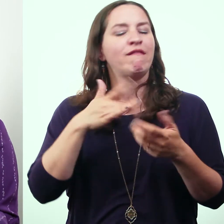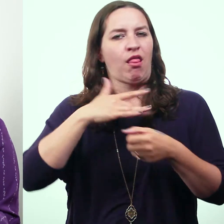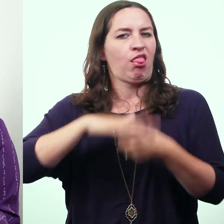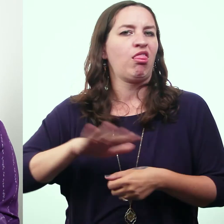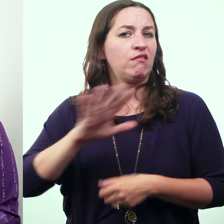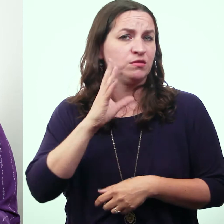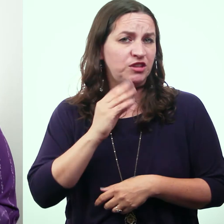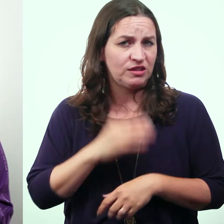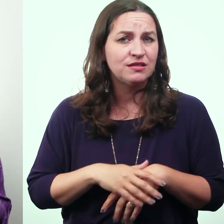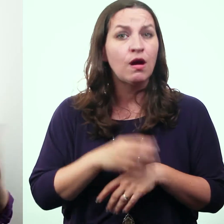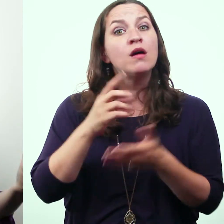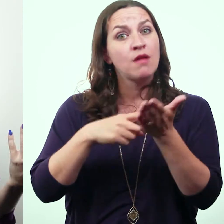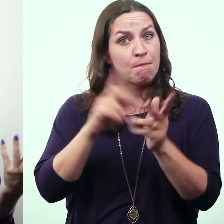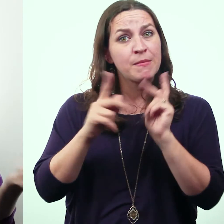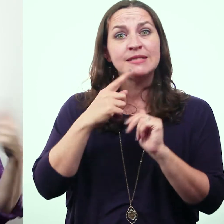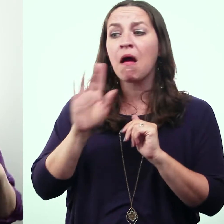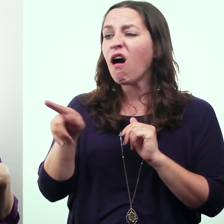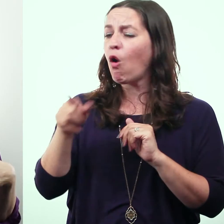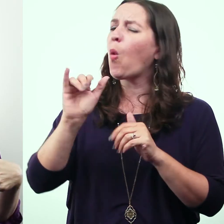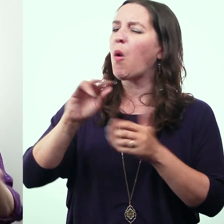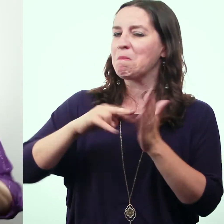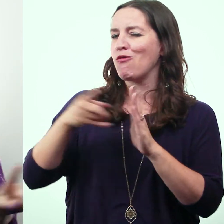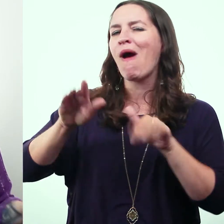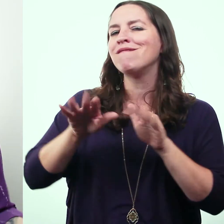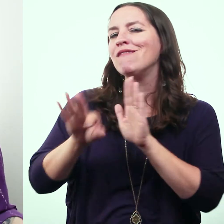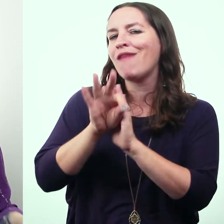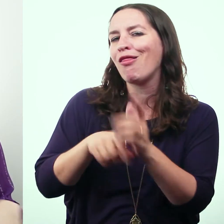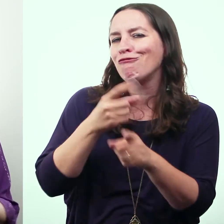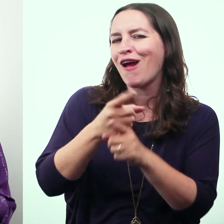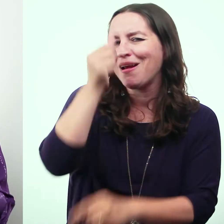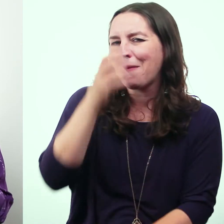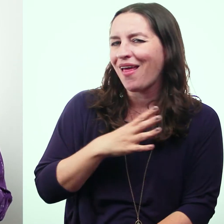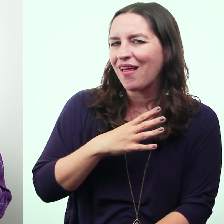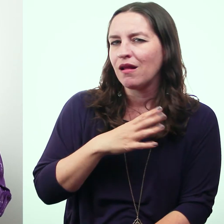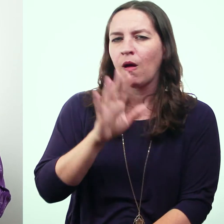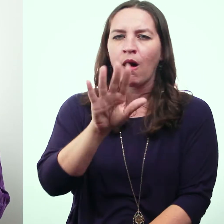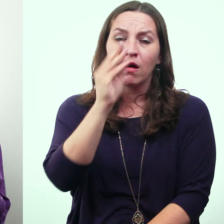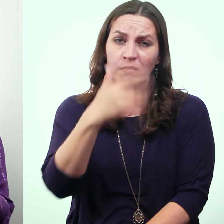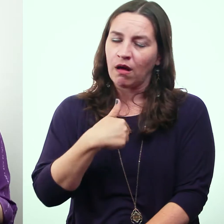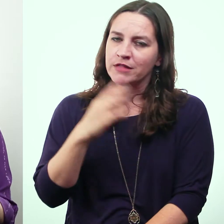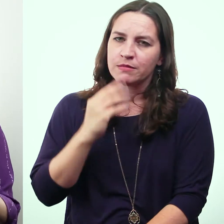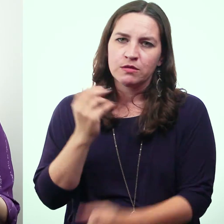found the right man yet". Full disclosure, I hear that shit all the time. And it is different,